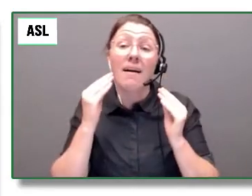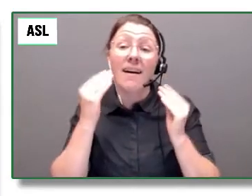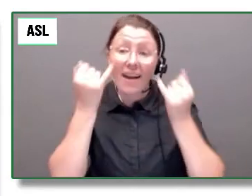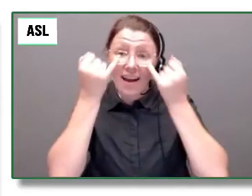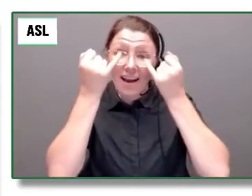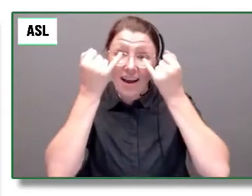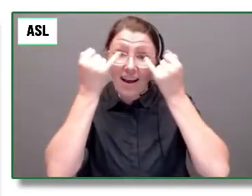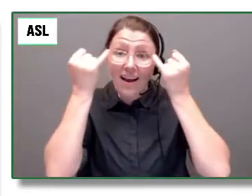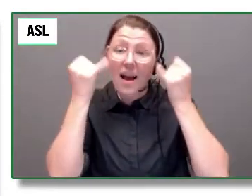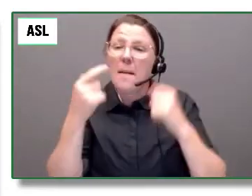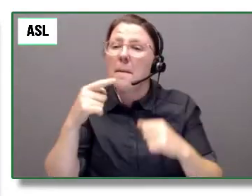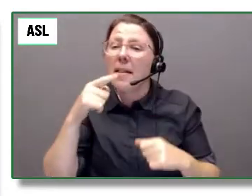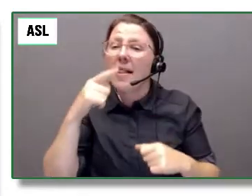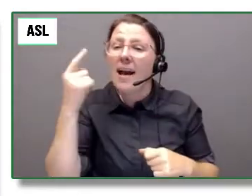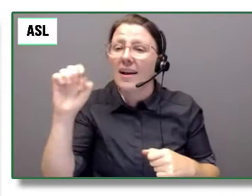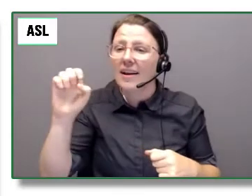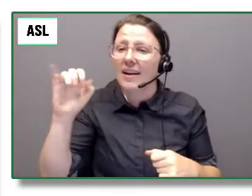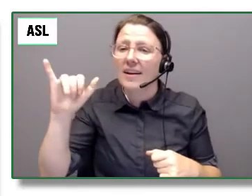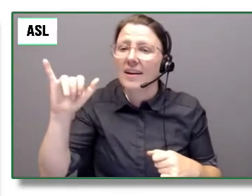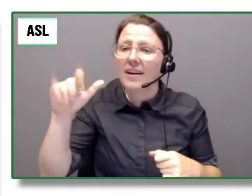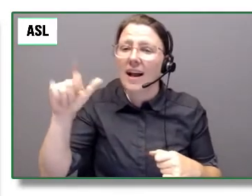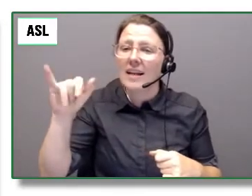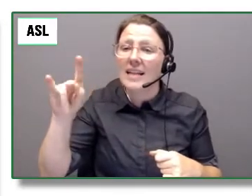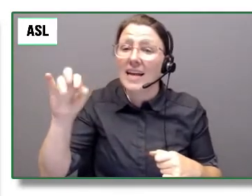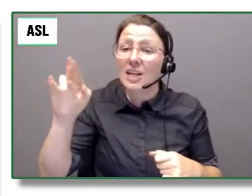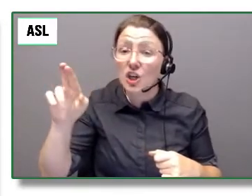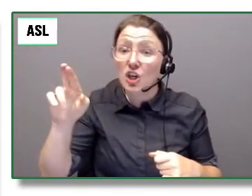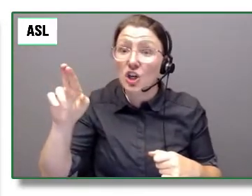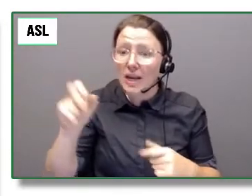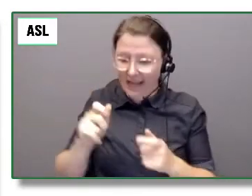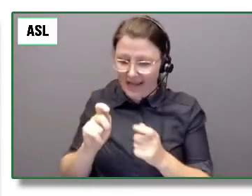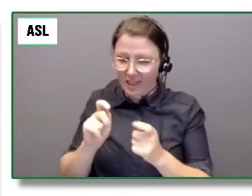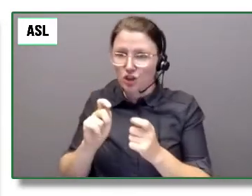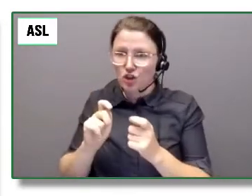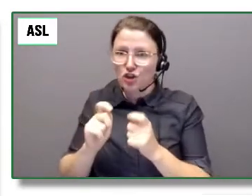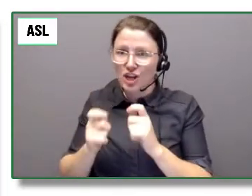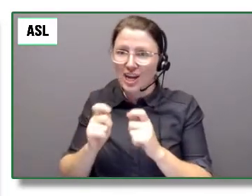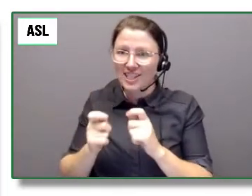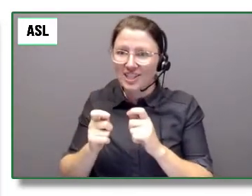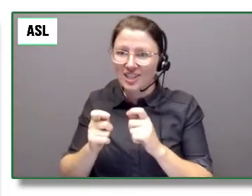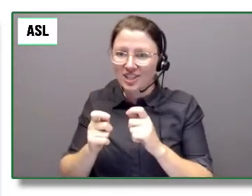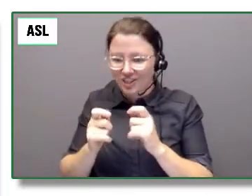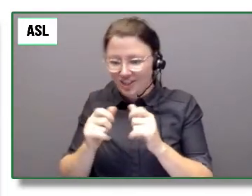people to more steadily draw a line on their eyes. And recently Selma Blair,